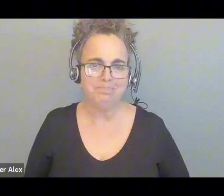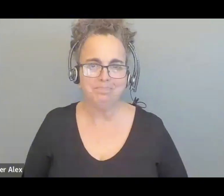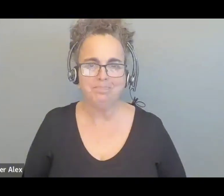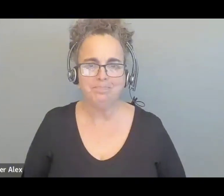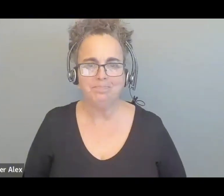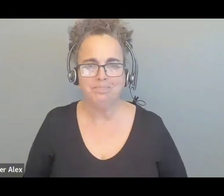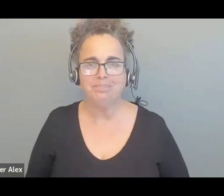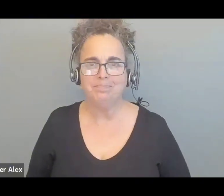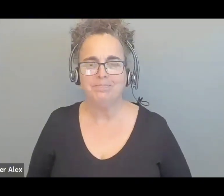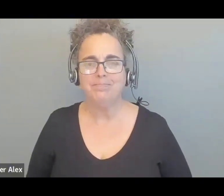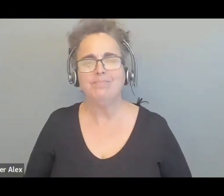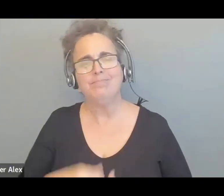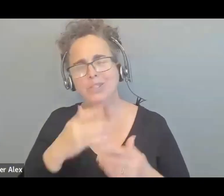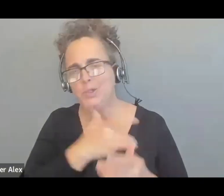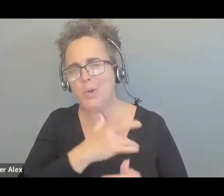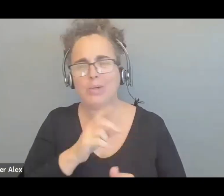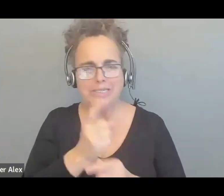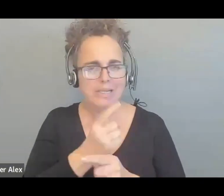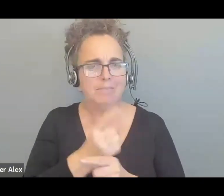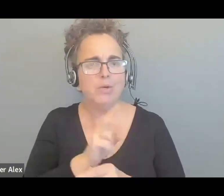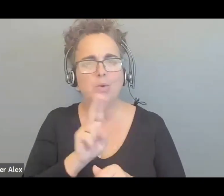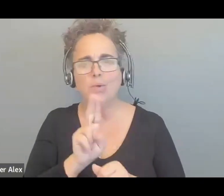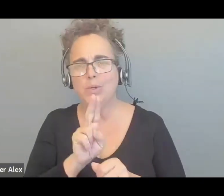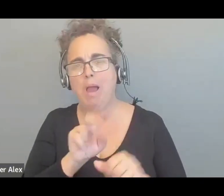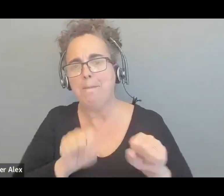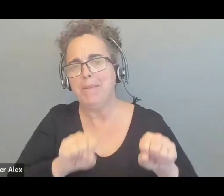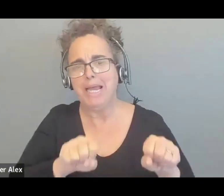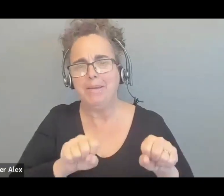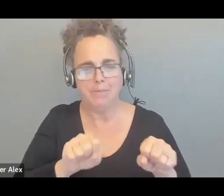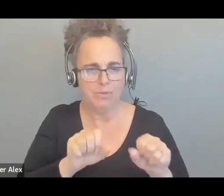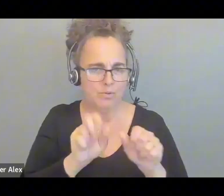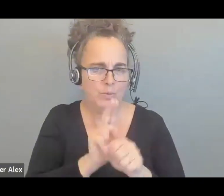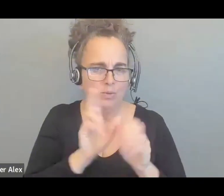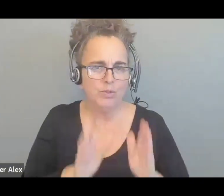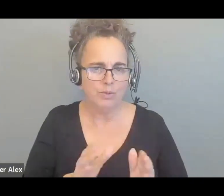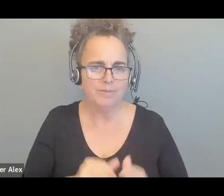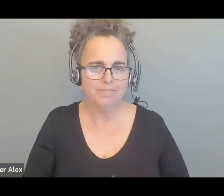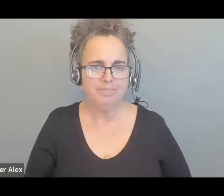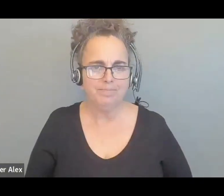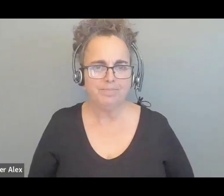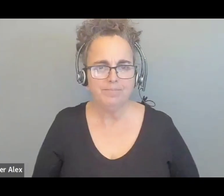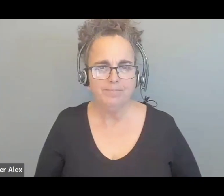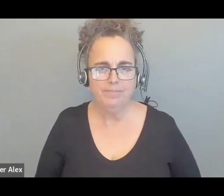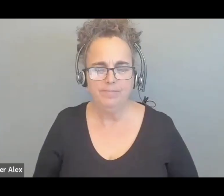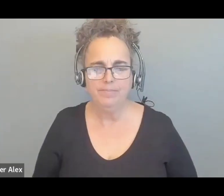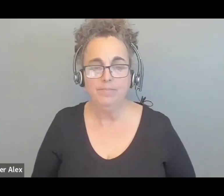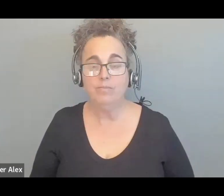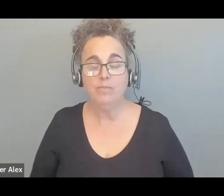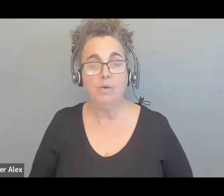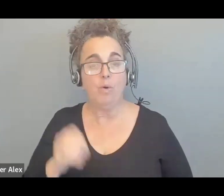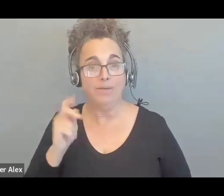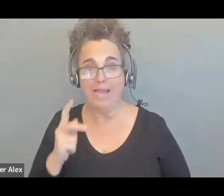a typical ability user? Yeah, so reviewing codes, running